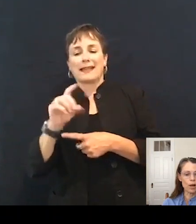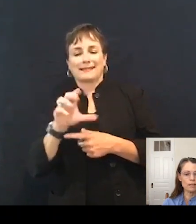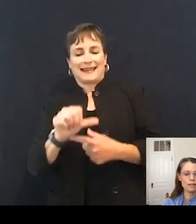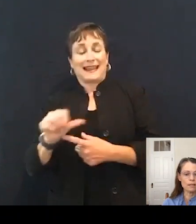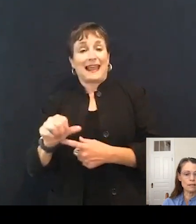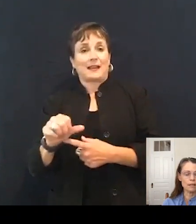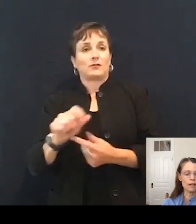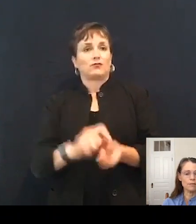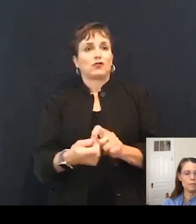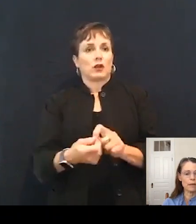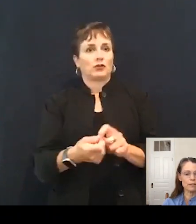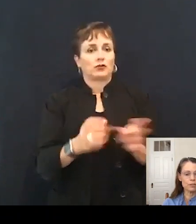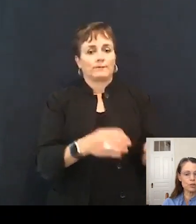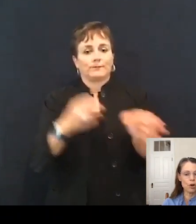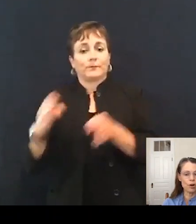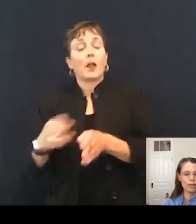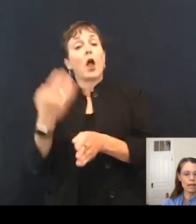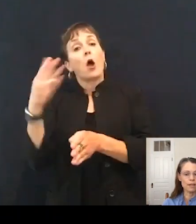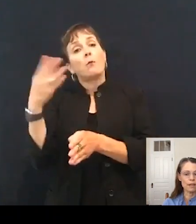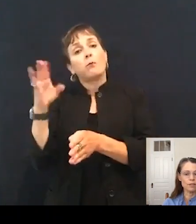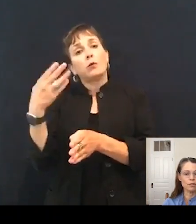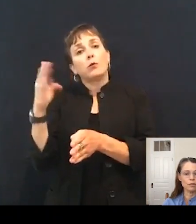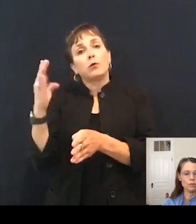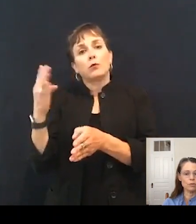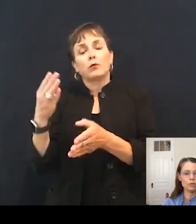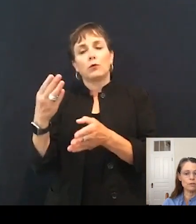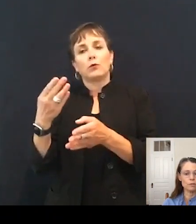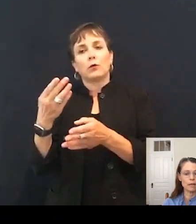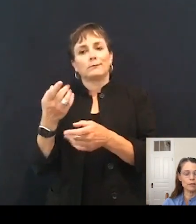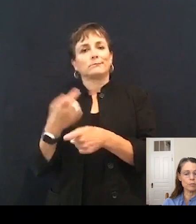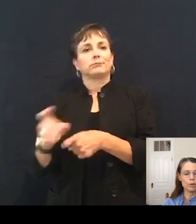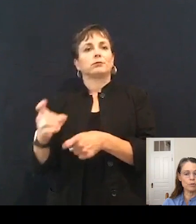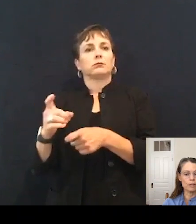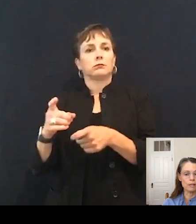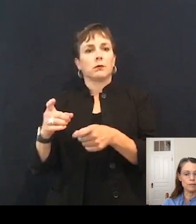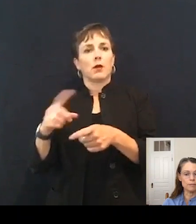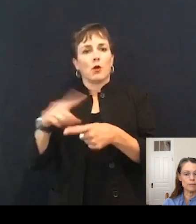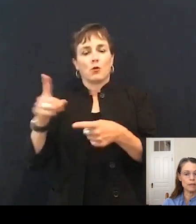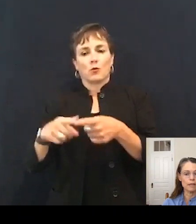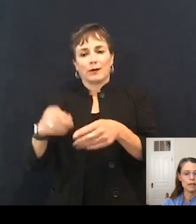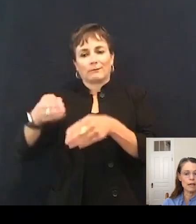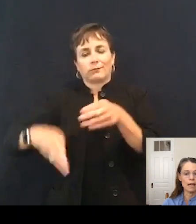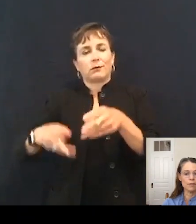the processing of the messenger RNA that is used to make the protein.